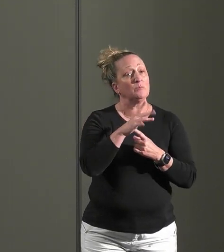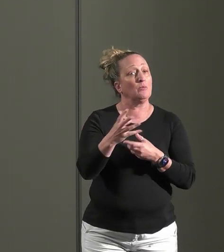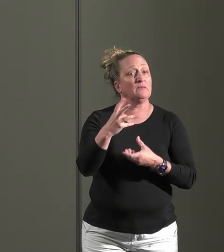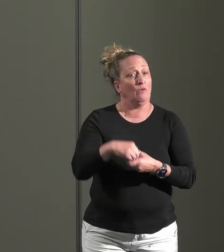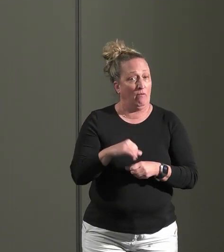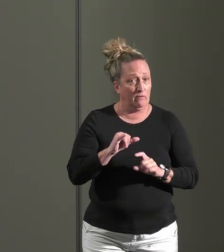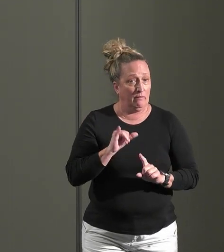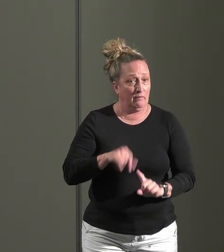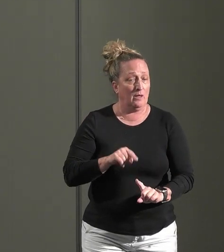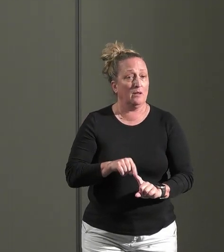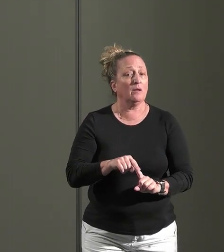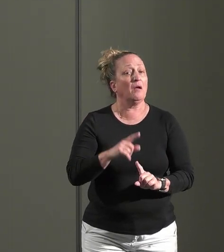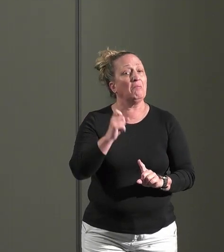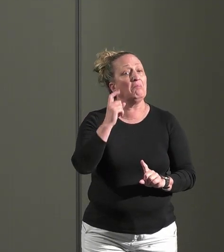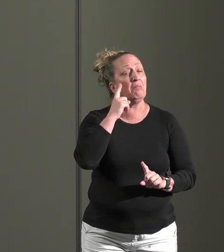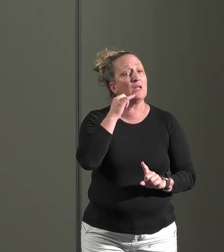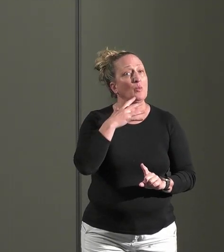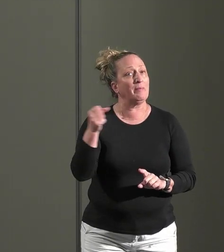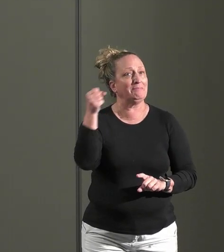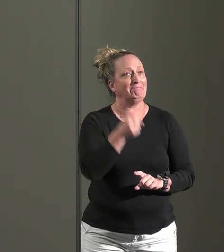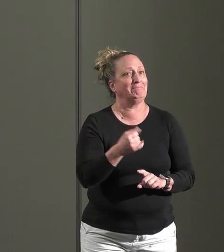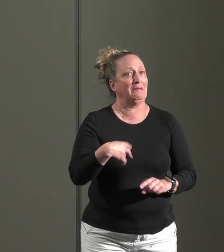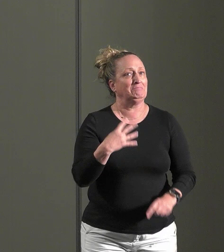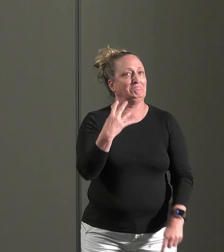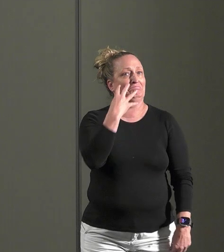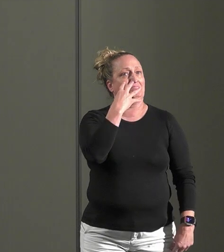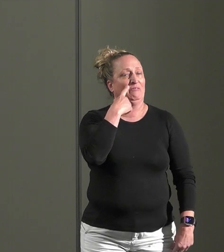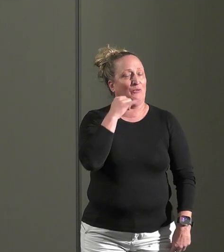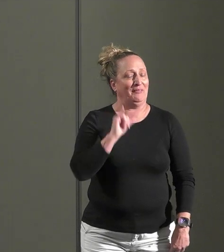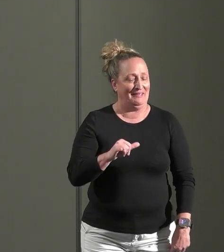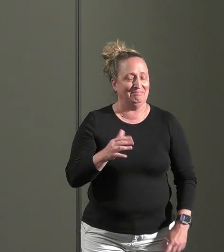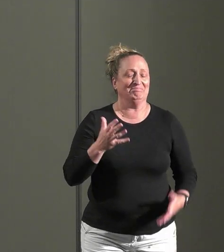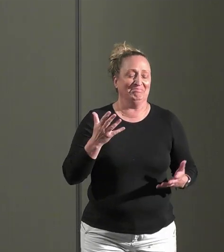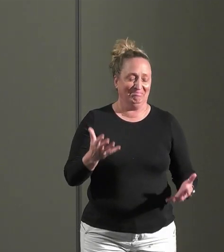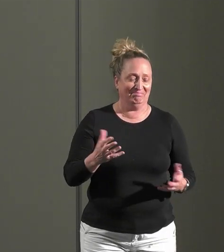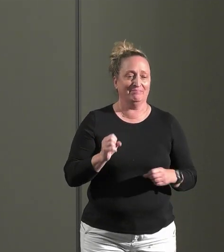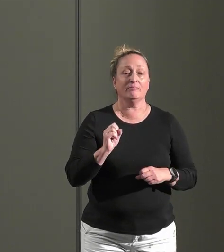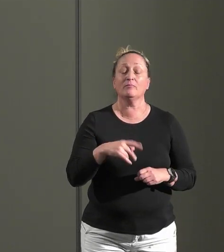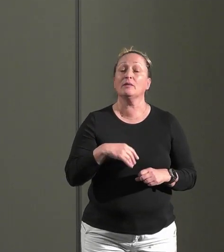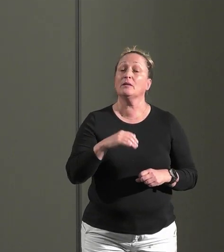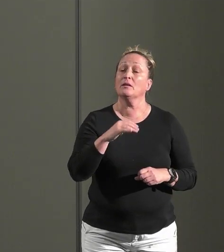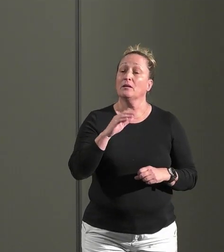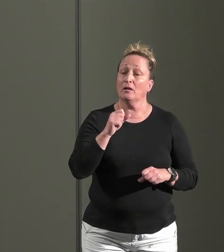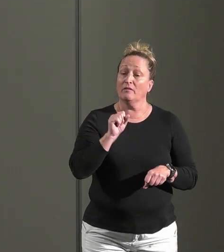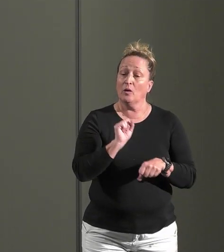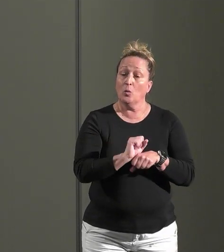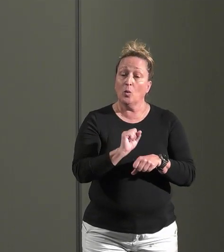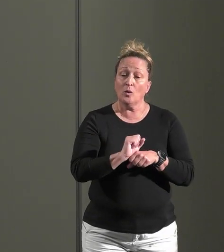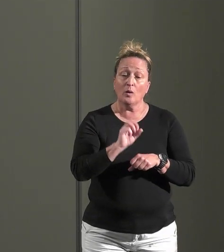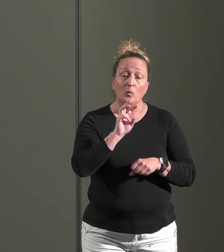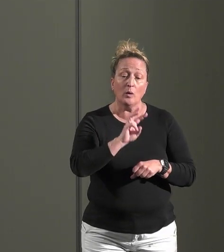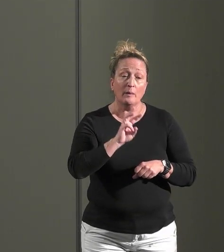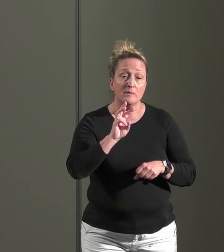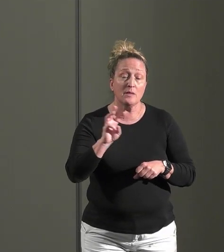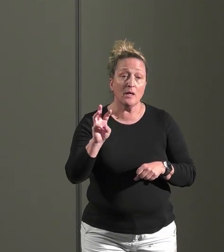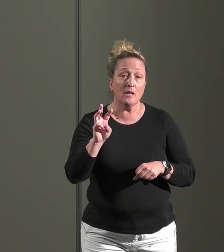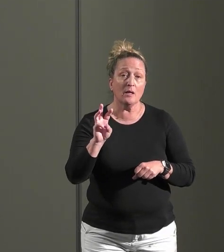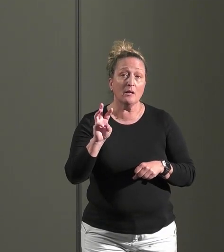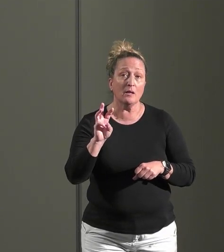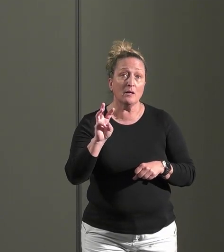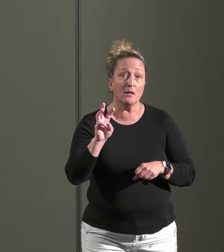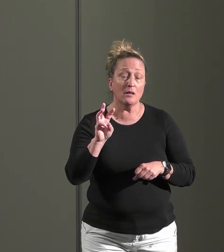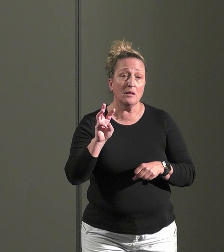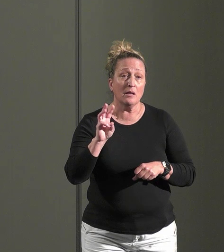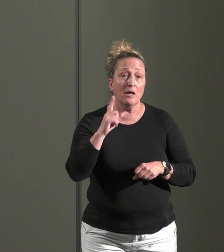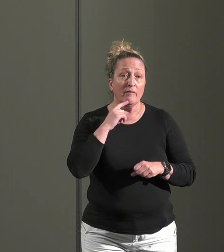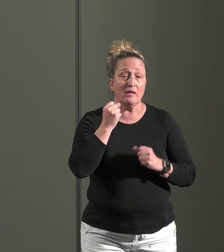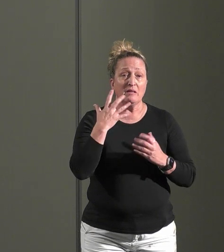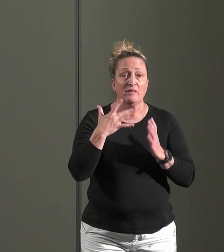You worked on website design as well as for assistive technology like screen reader